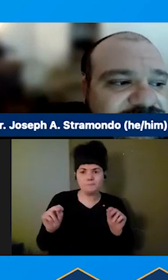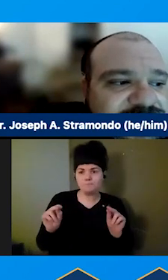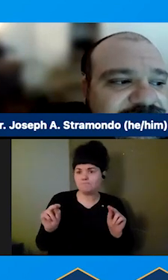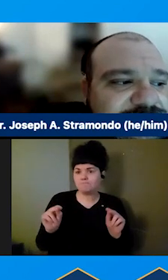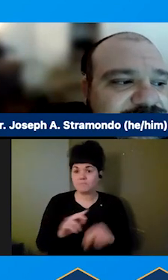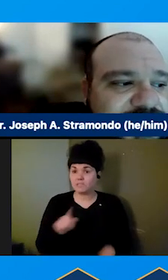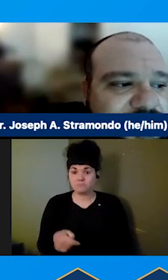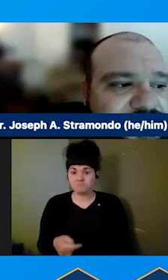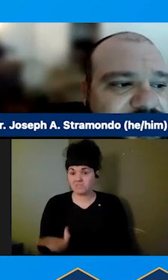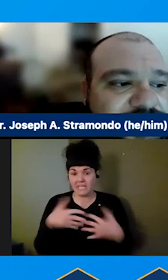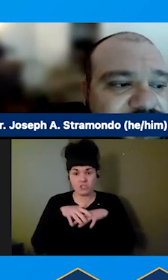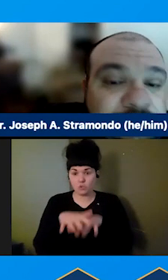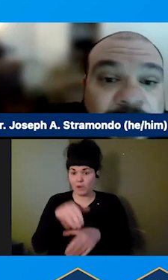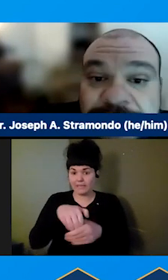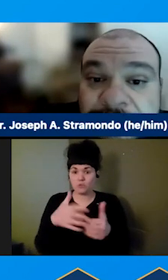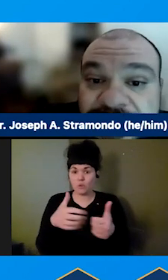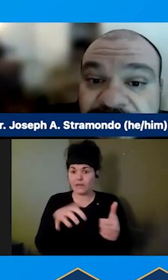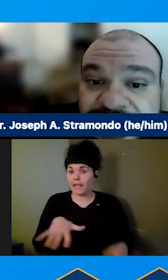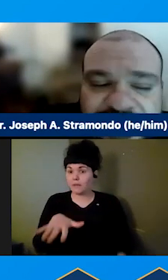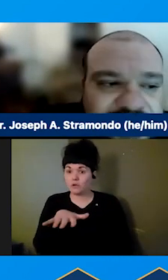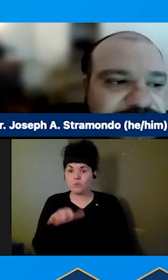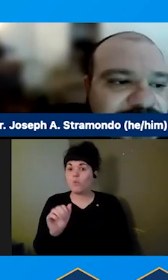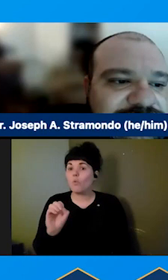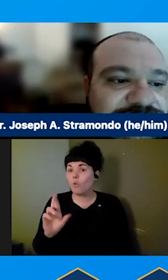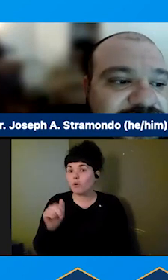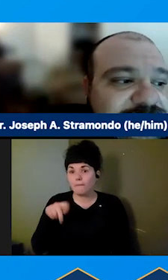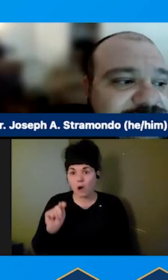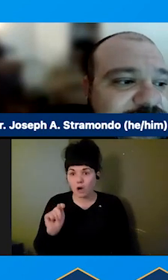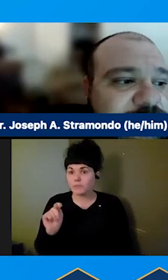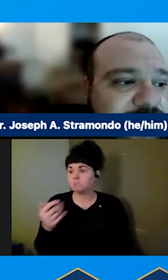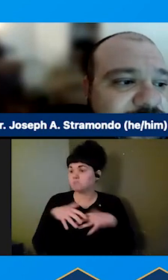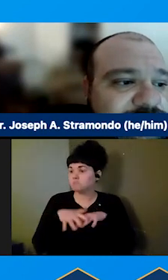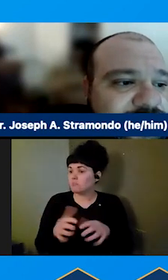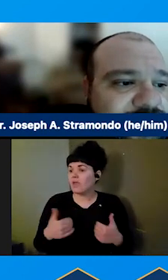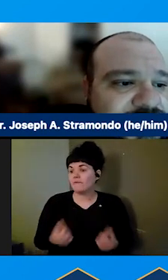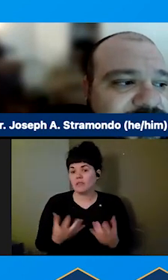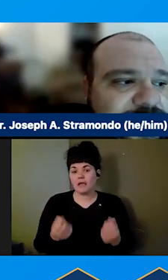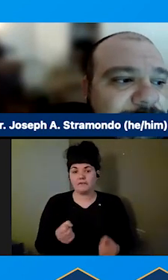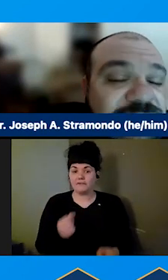integrated into a neighborhood or an apartment building with lots of nondisabled people.